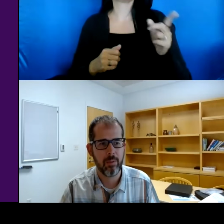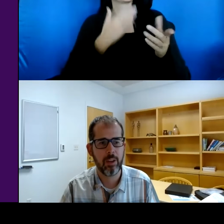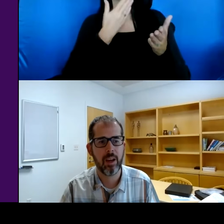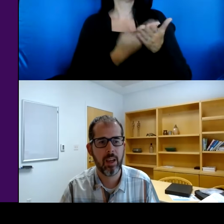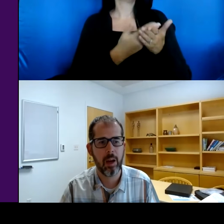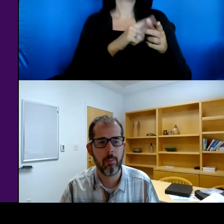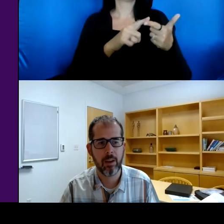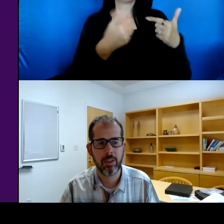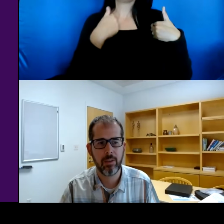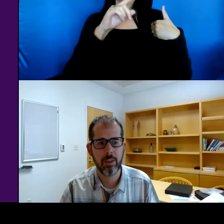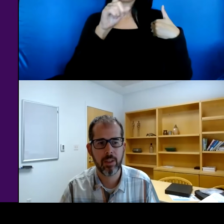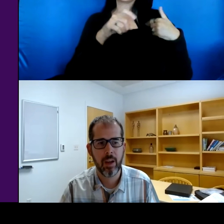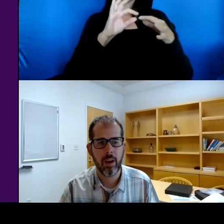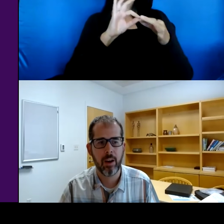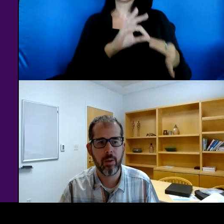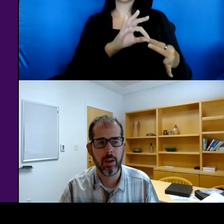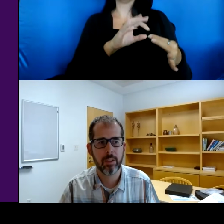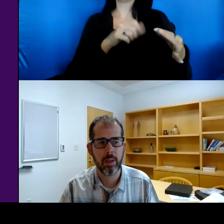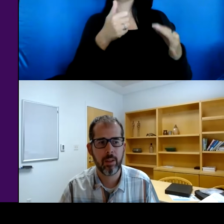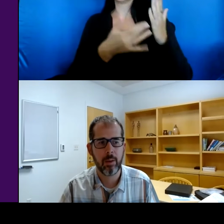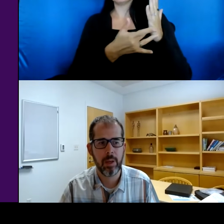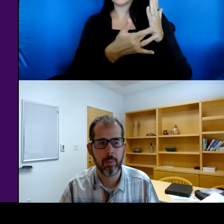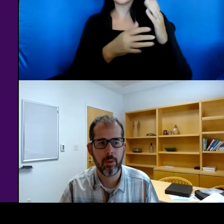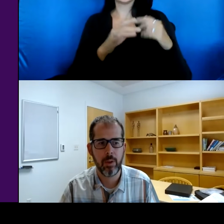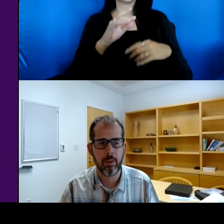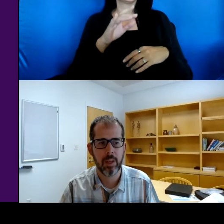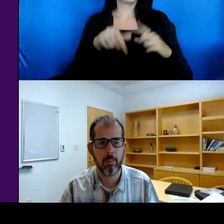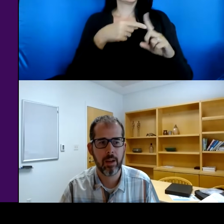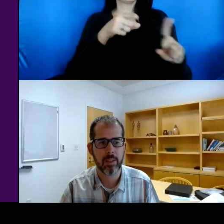when you are talking about mouse users, are you also including people who use a mouse